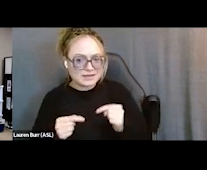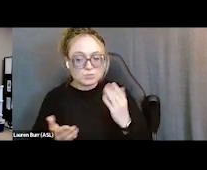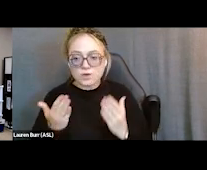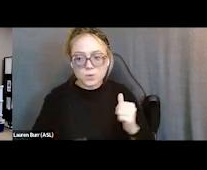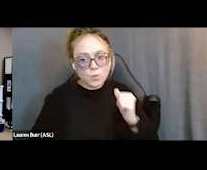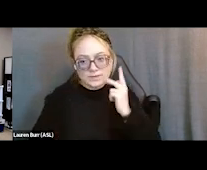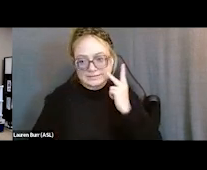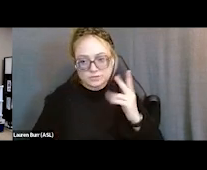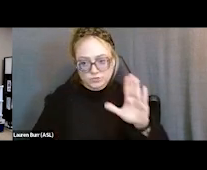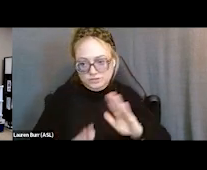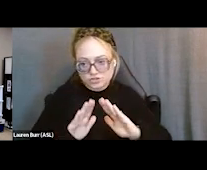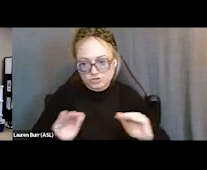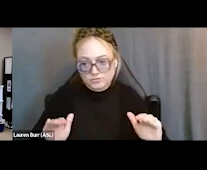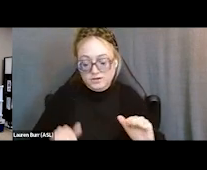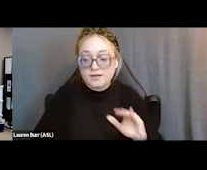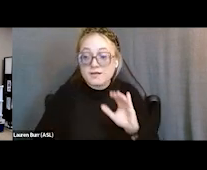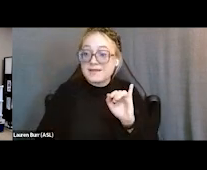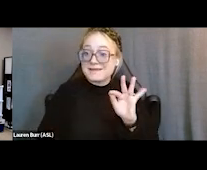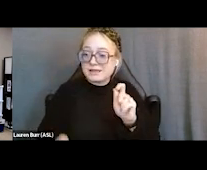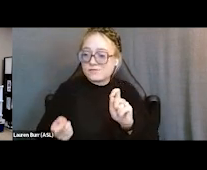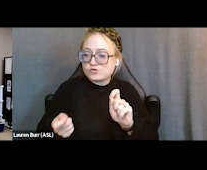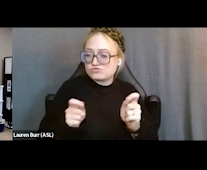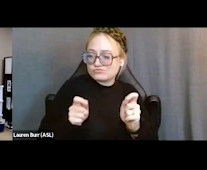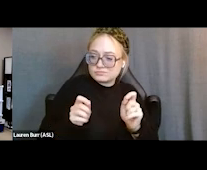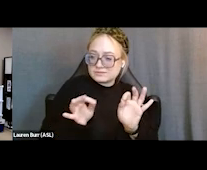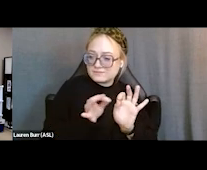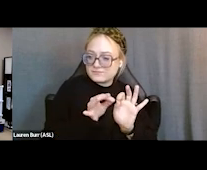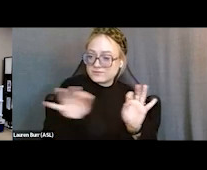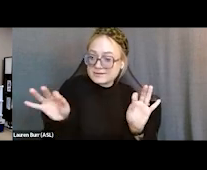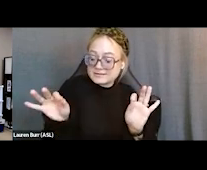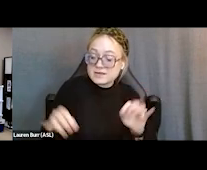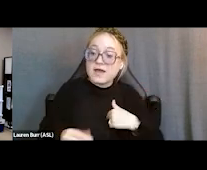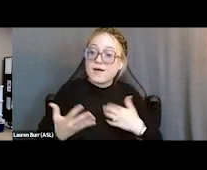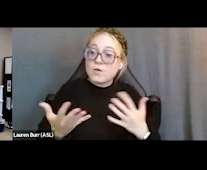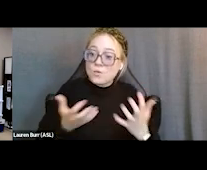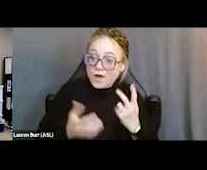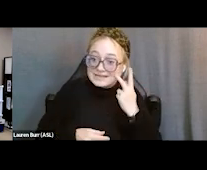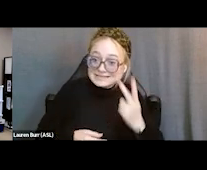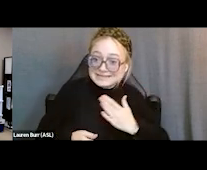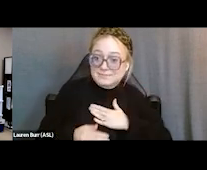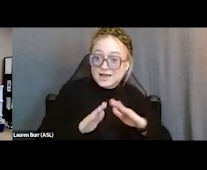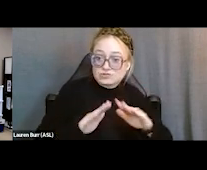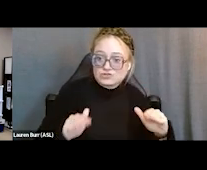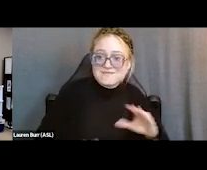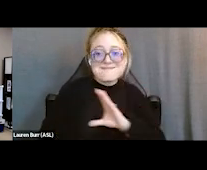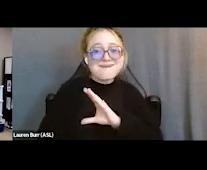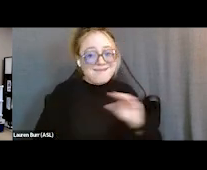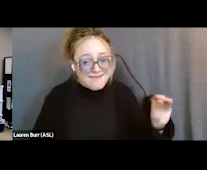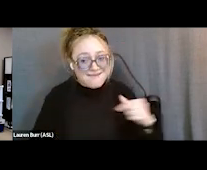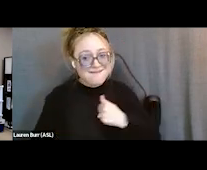But if you say I wanna see my children and I'm in pain, the outcome is less clear, perhaps you will plan to see them despite being